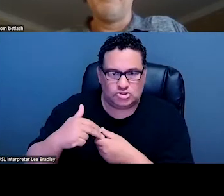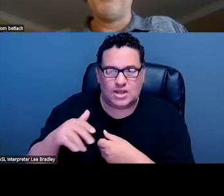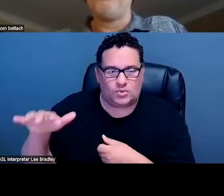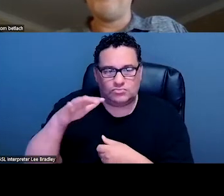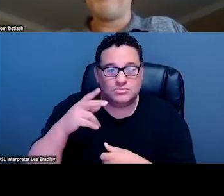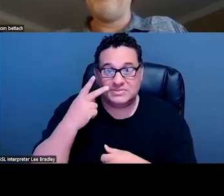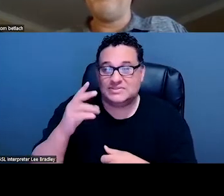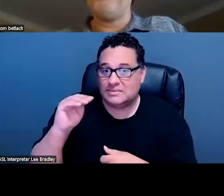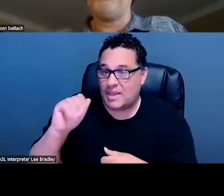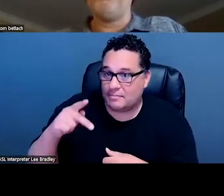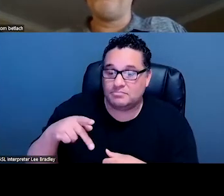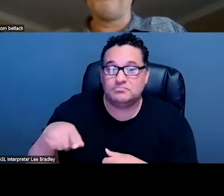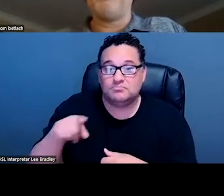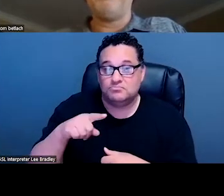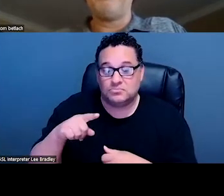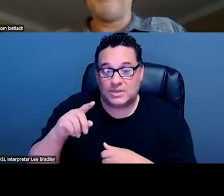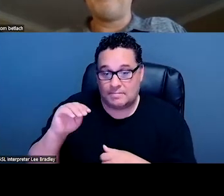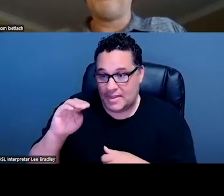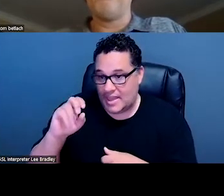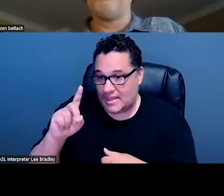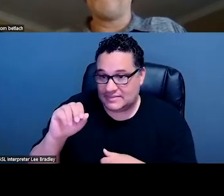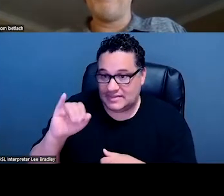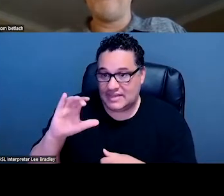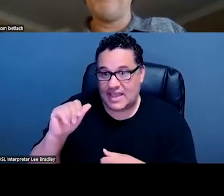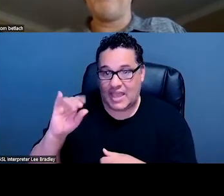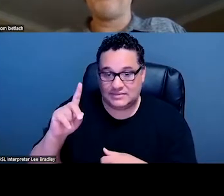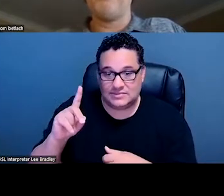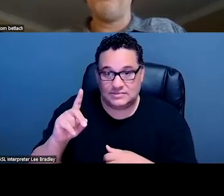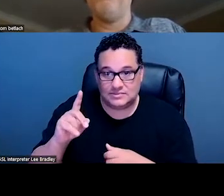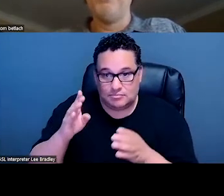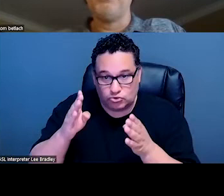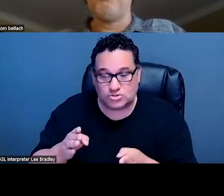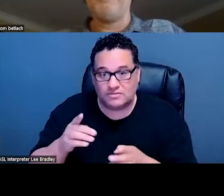YOU ARE A MEDICAID INDIVIDUAL FROM A STATE THAT IS NOT COLORED IN RED WE ASK THAT YOU GO AHEAD,